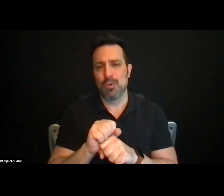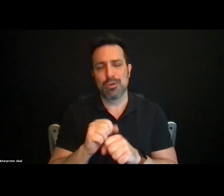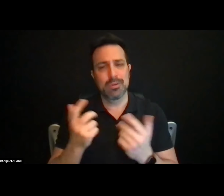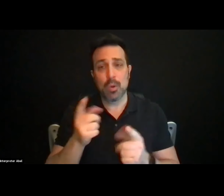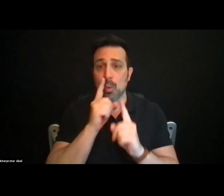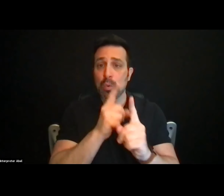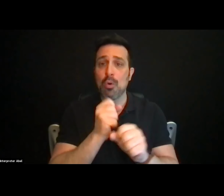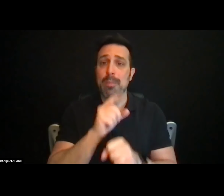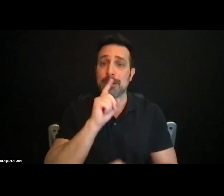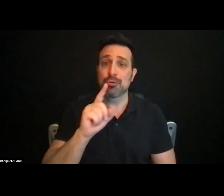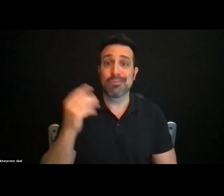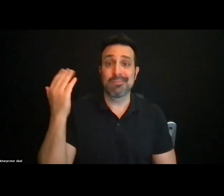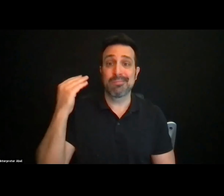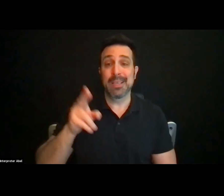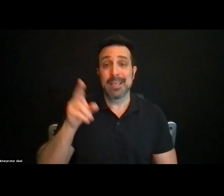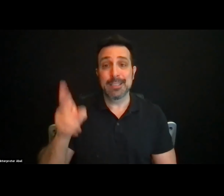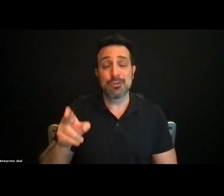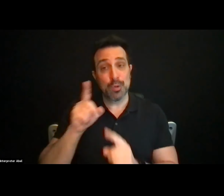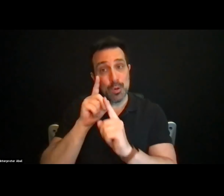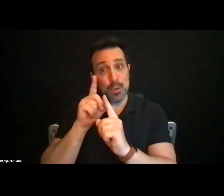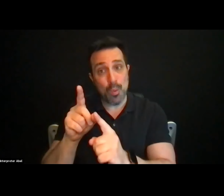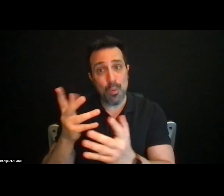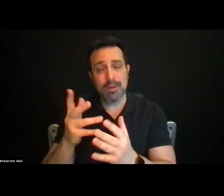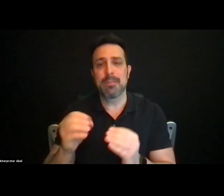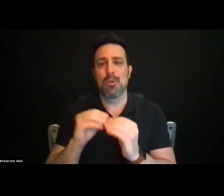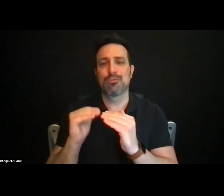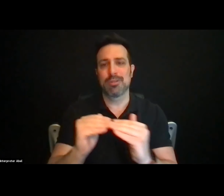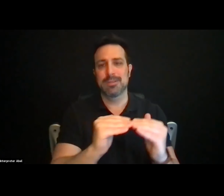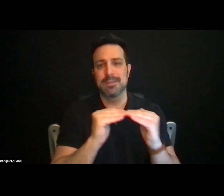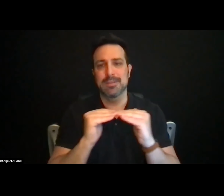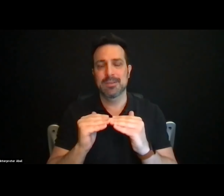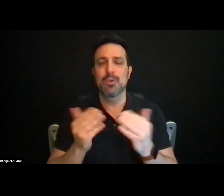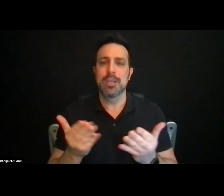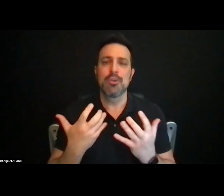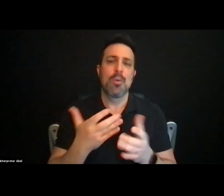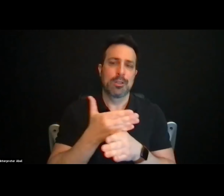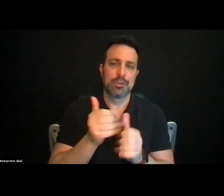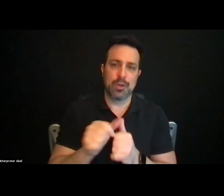is by design. To all of the ACLU of Oregon community here today, we have so much work to do to make sure